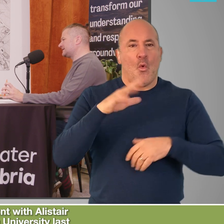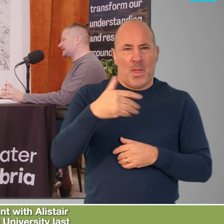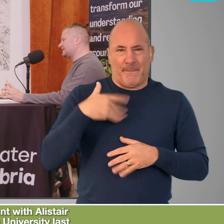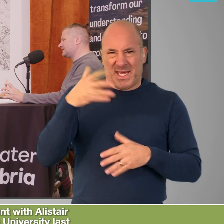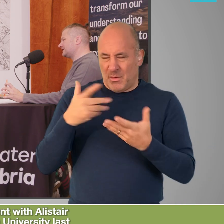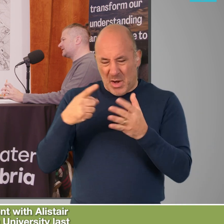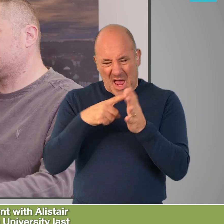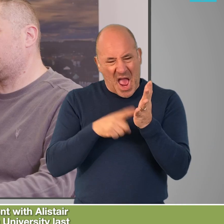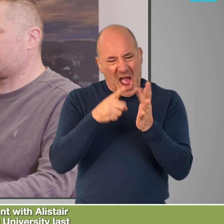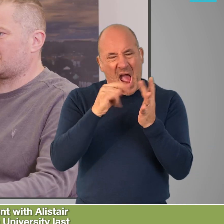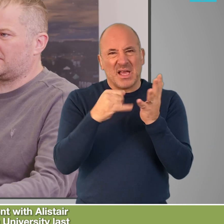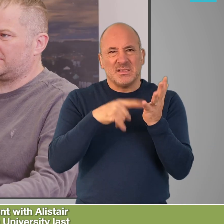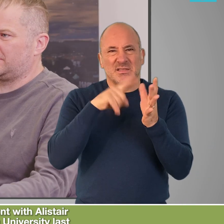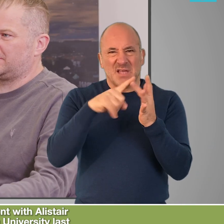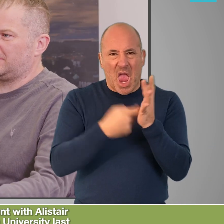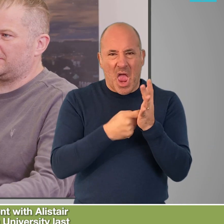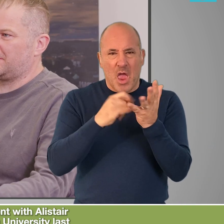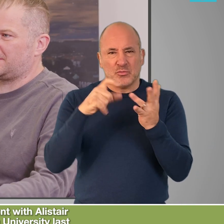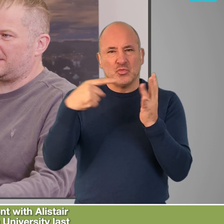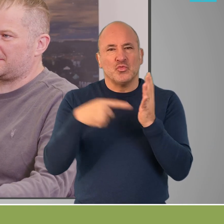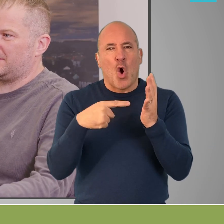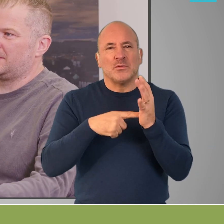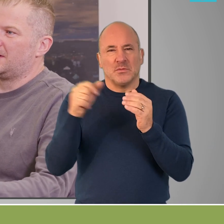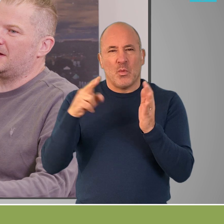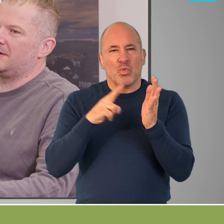I had a lot of engagement with Alistair Scott from Northumbria University last year,